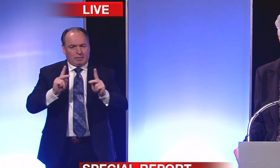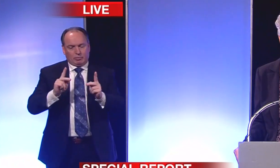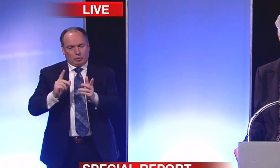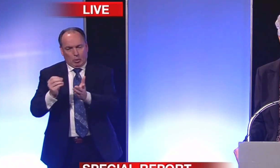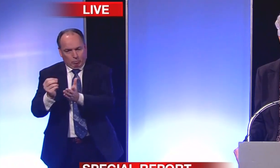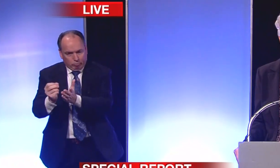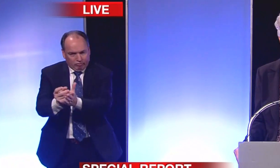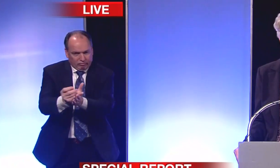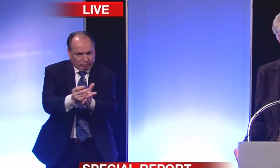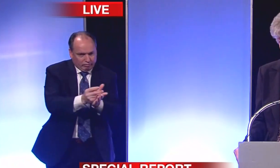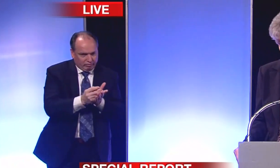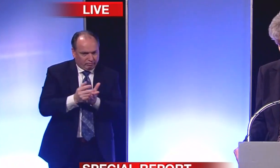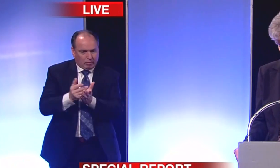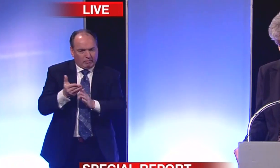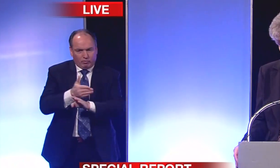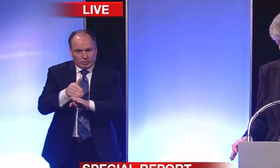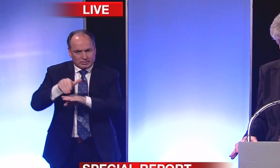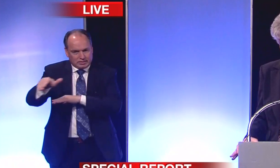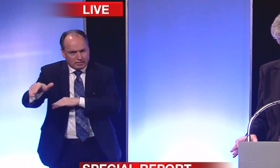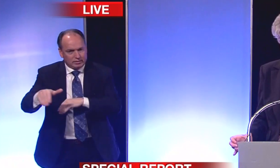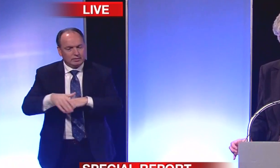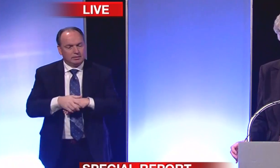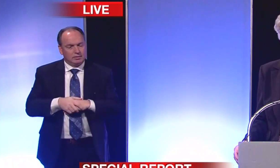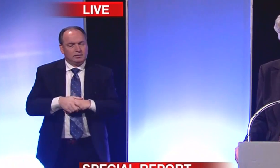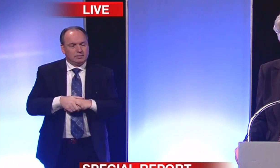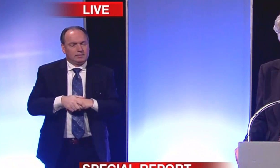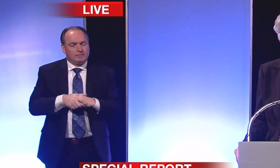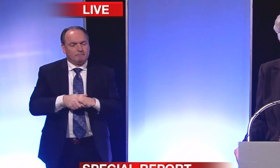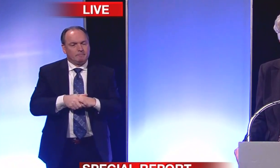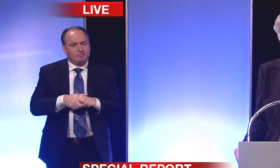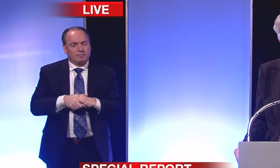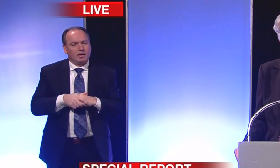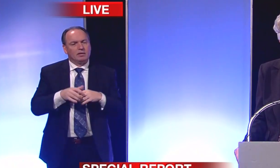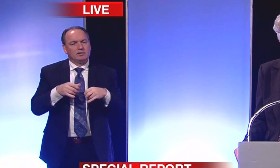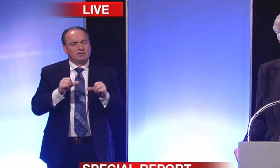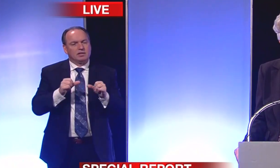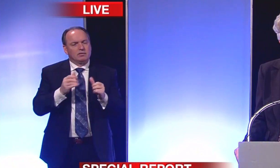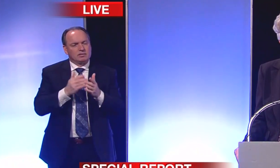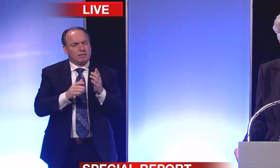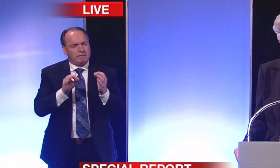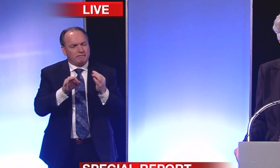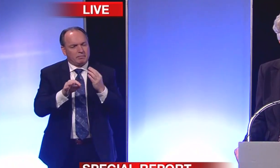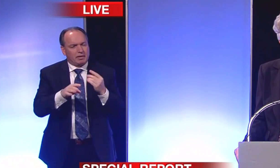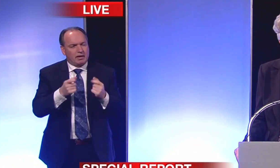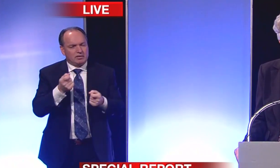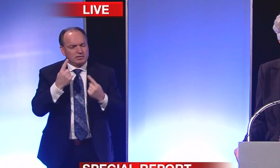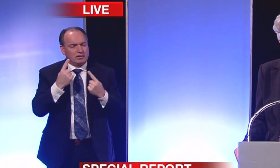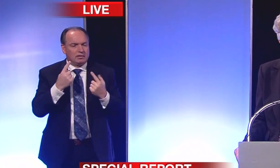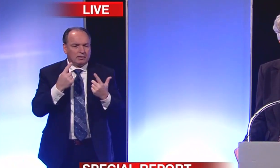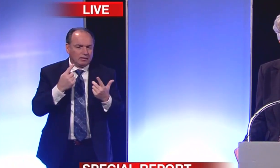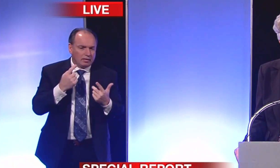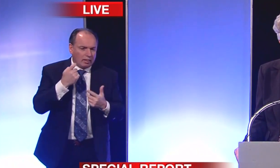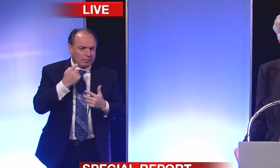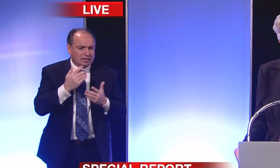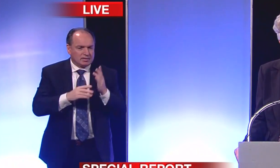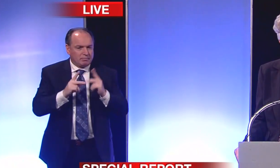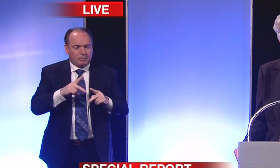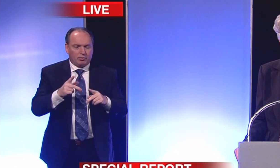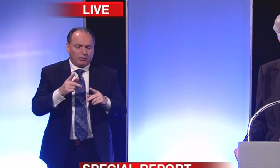BY THE WAIVER REQUEST AND THEY GO THROUGH THEM DILIGENTLY AND GO THROUGH A MULTI LAYER